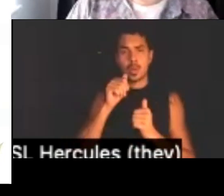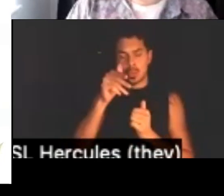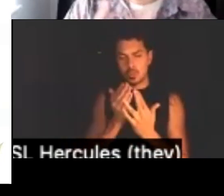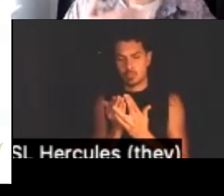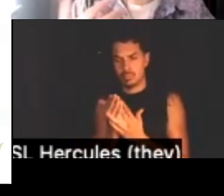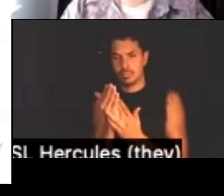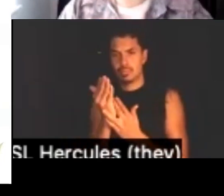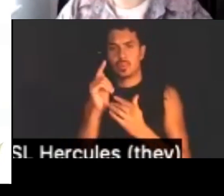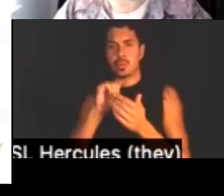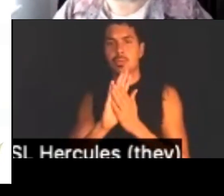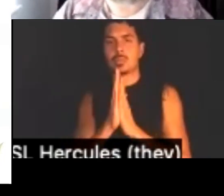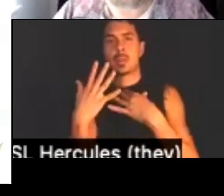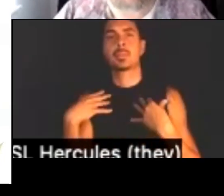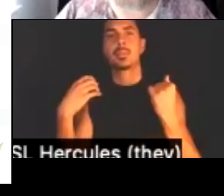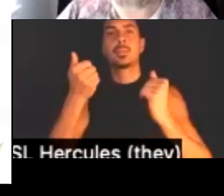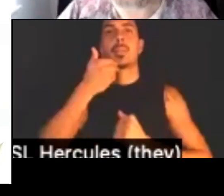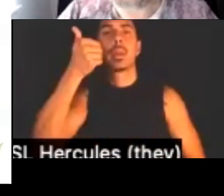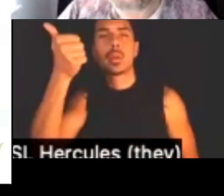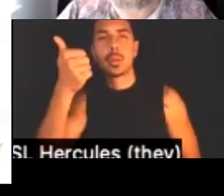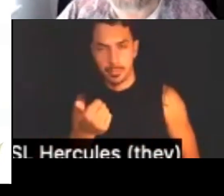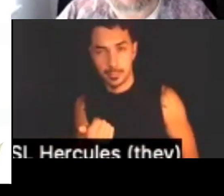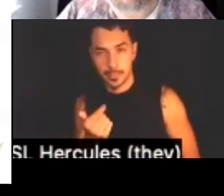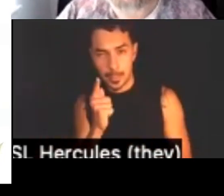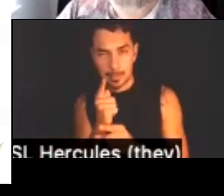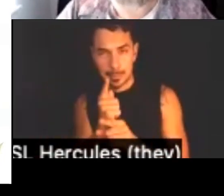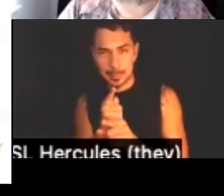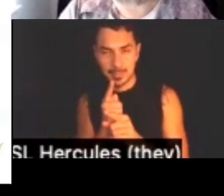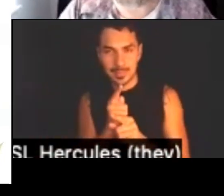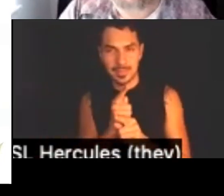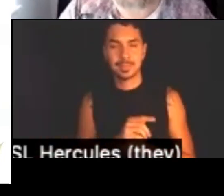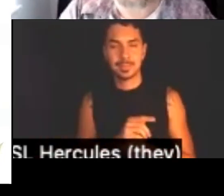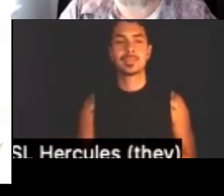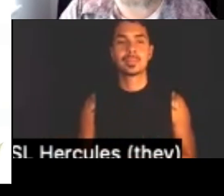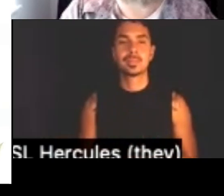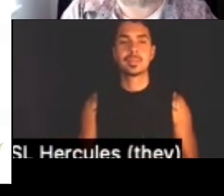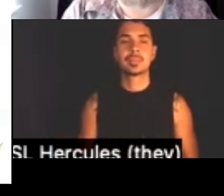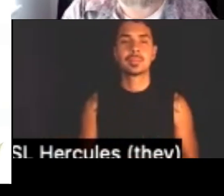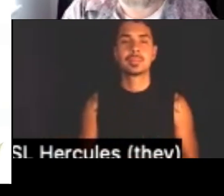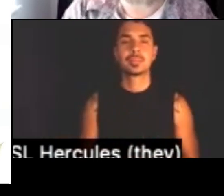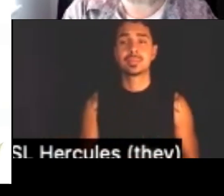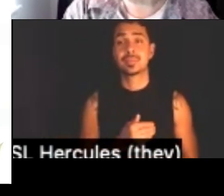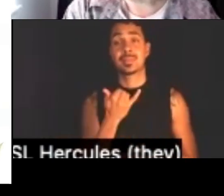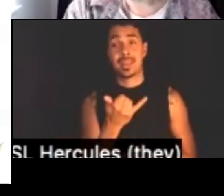So if we continue on this theme of looking at fear and what is happening around fear with folks,